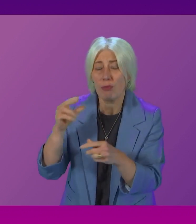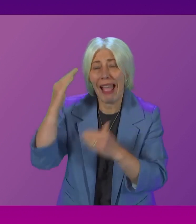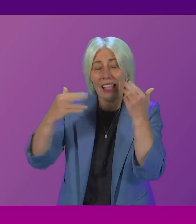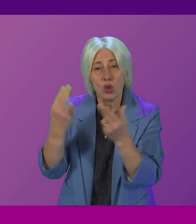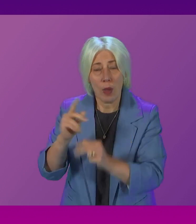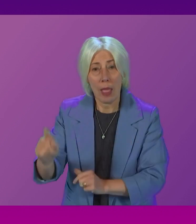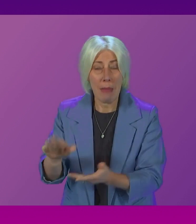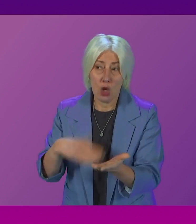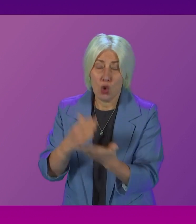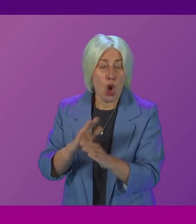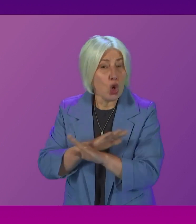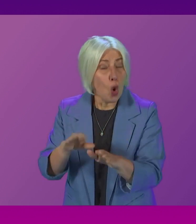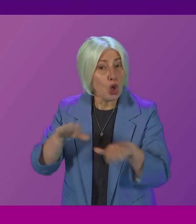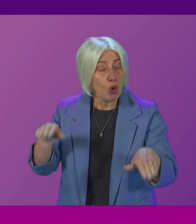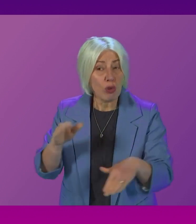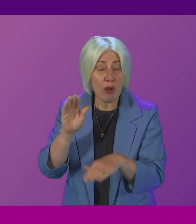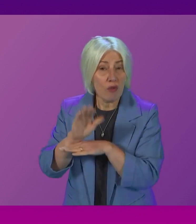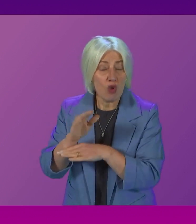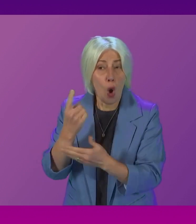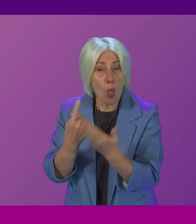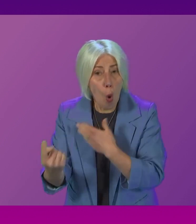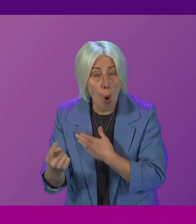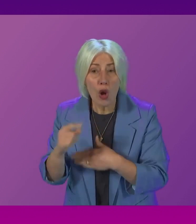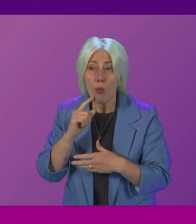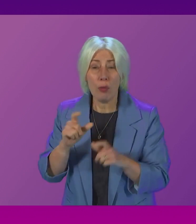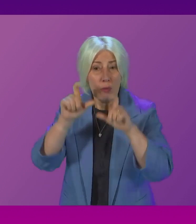no further children who are alone will be placed at risk in such unregulated hotels?